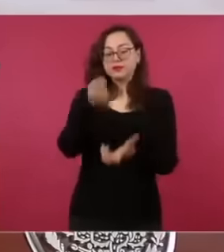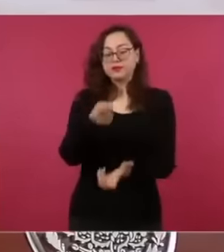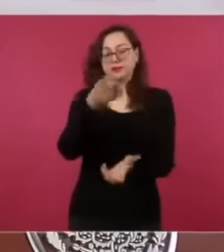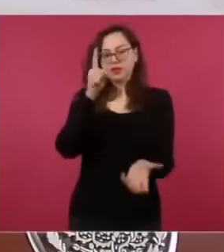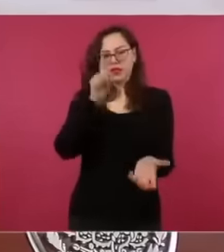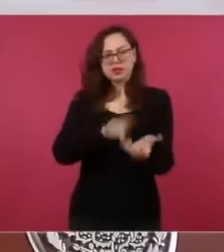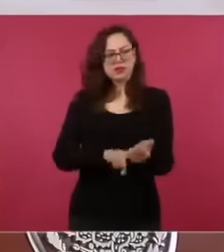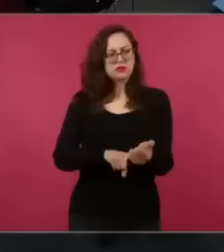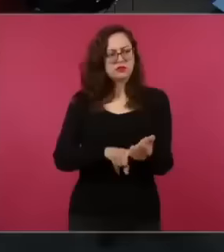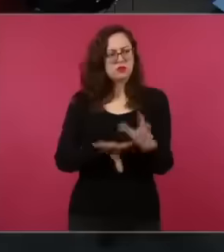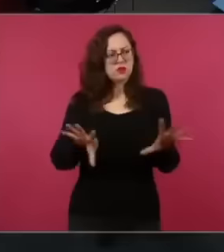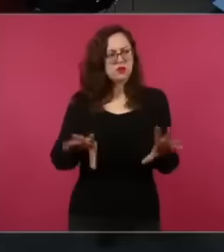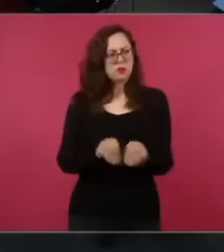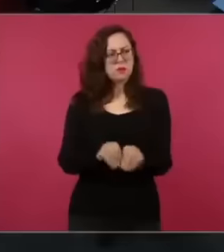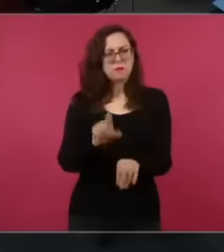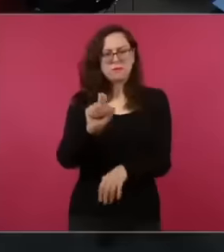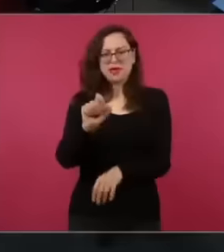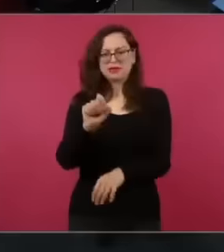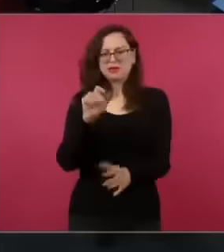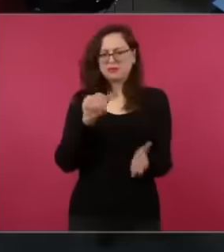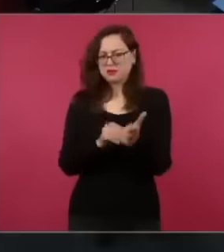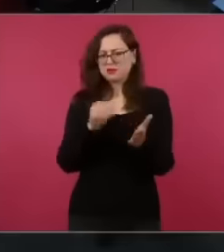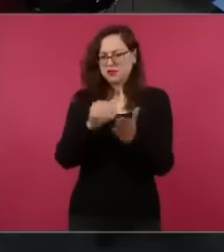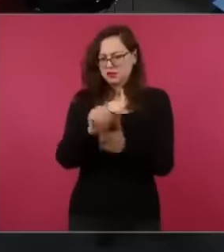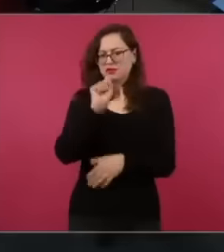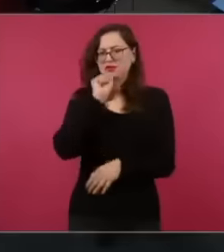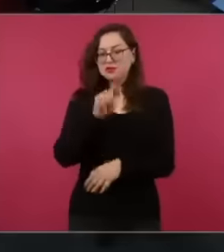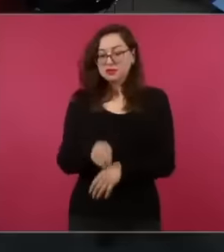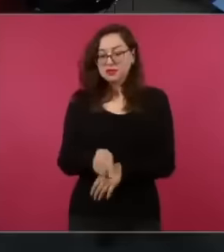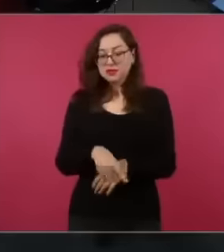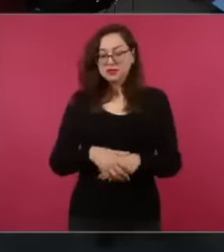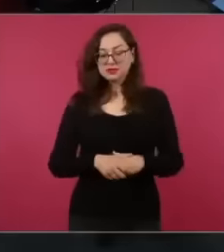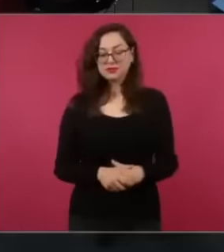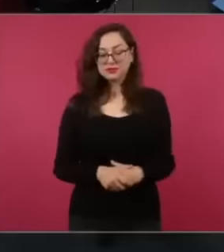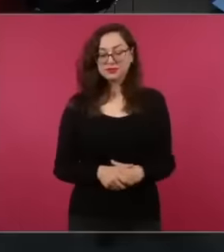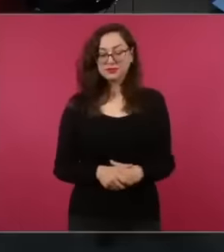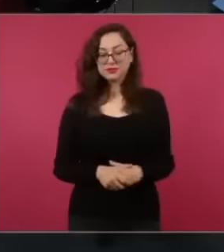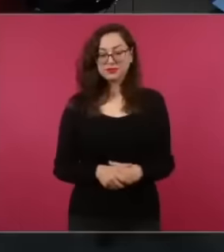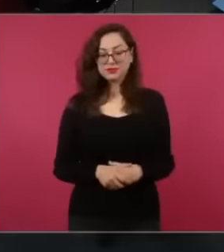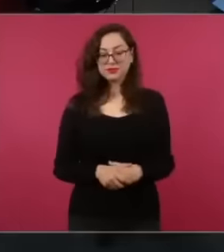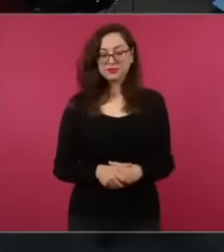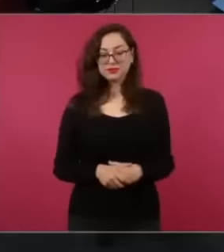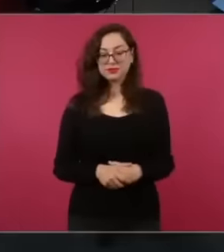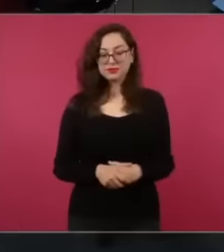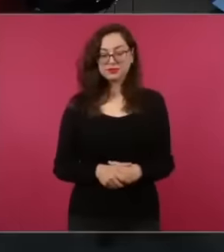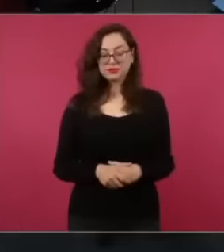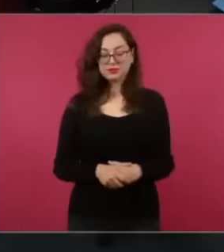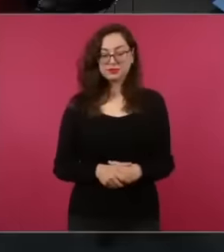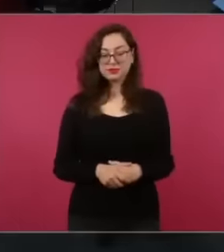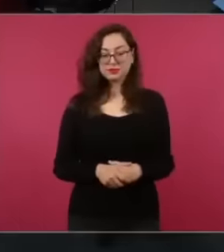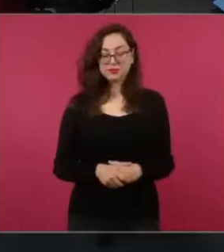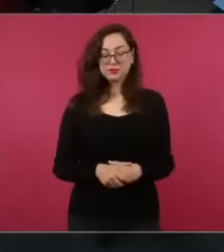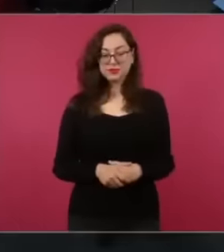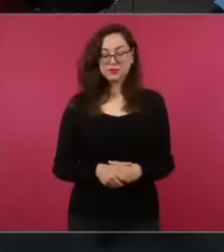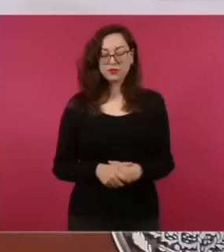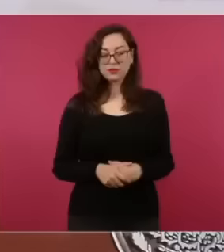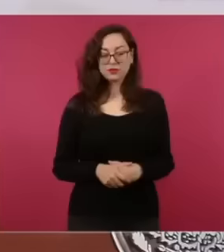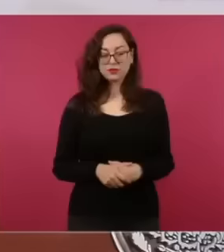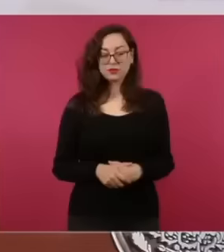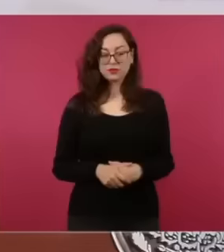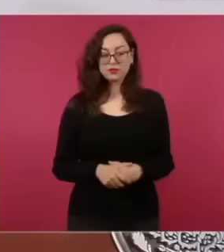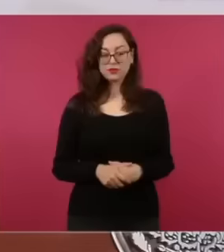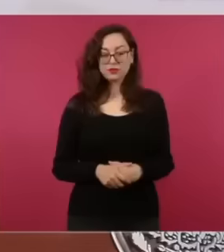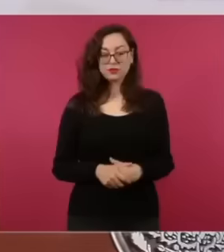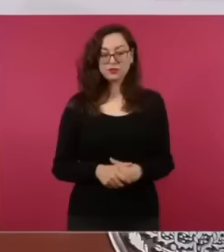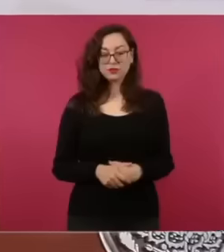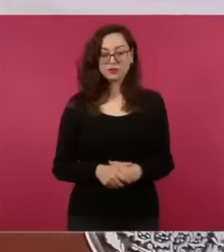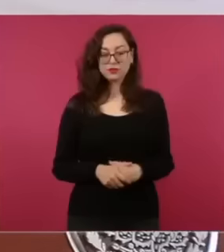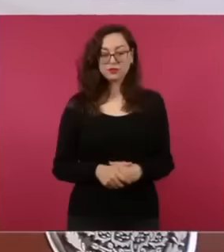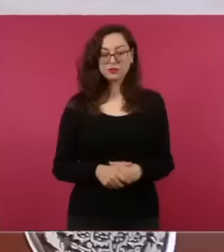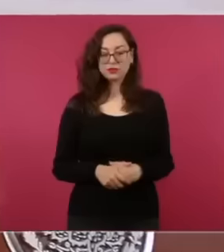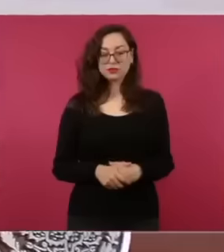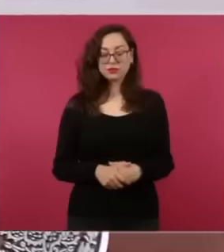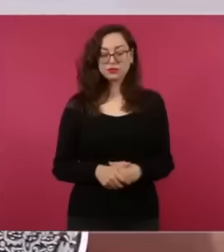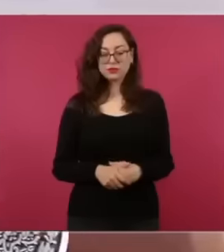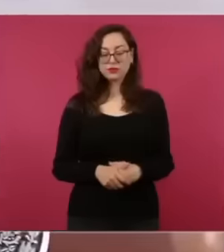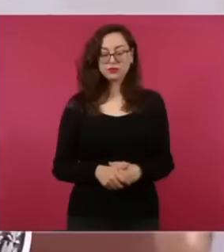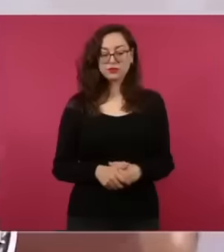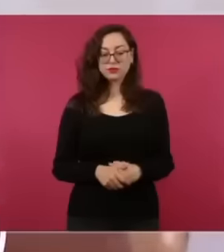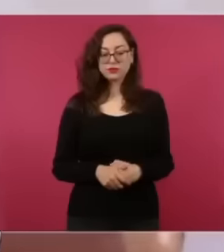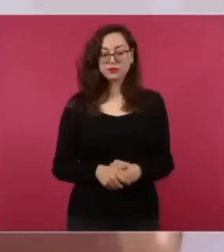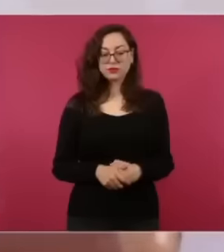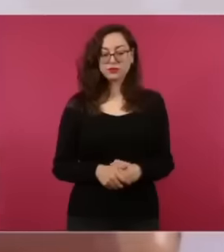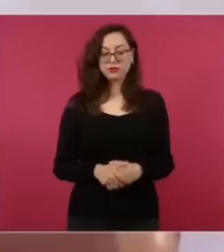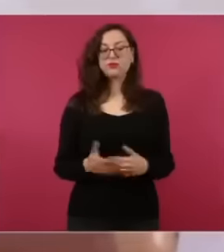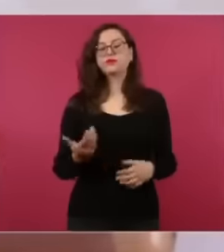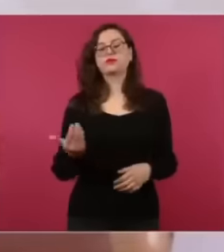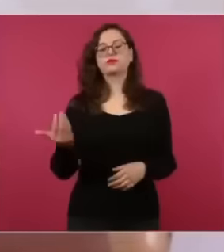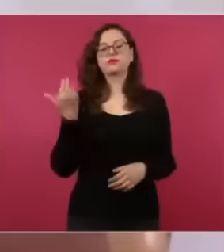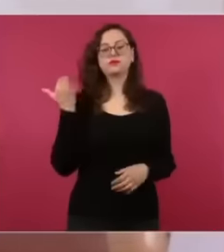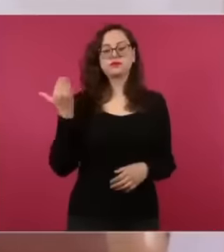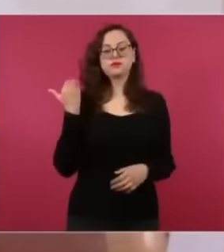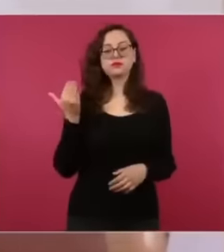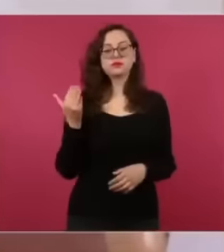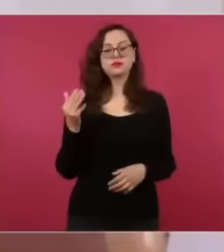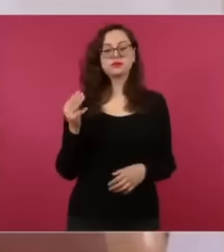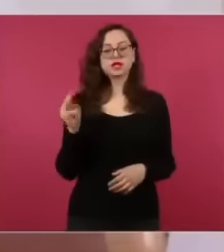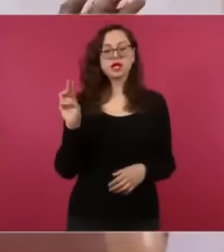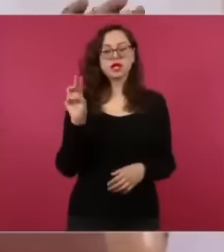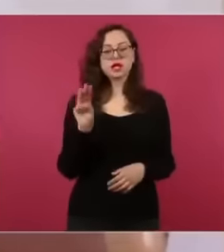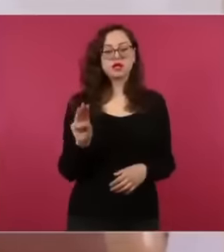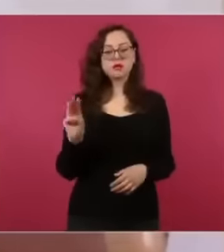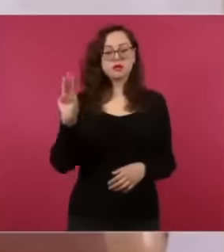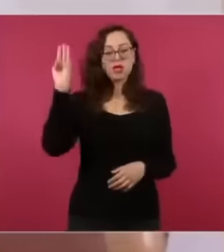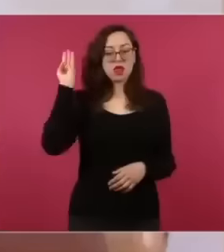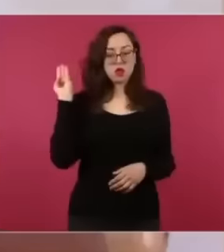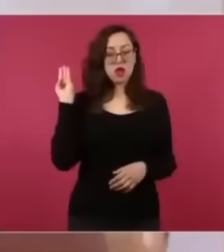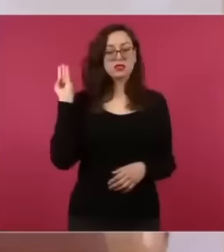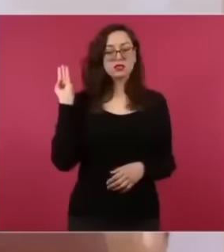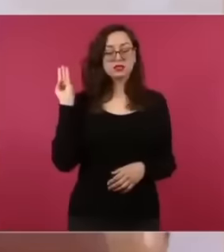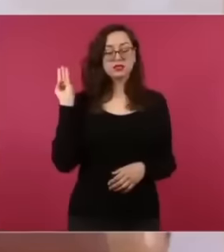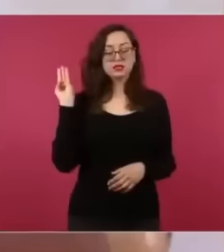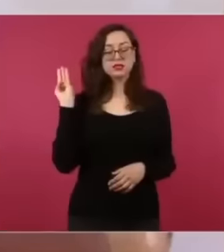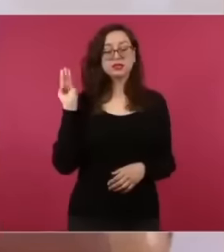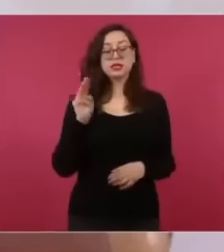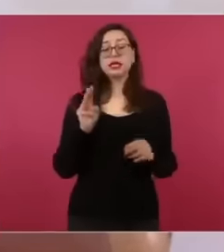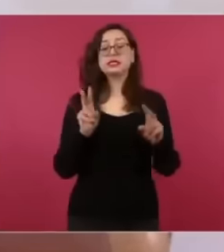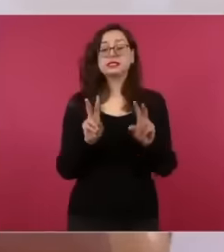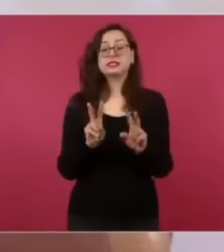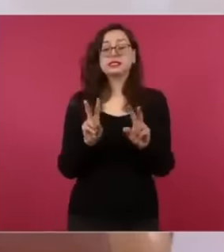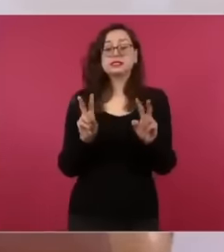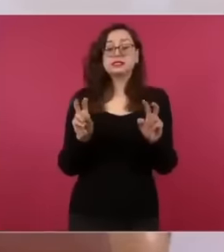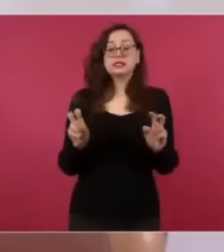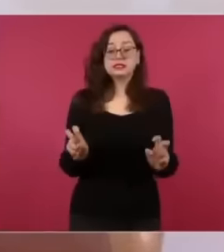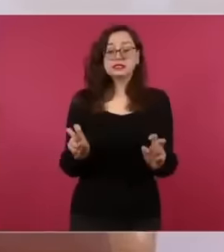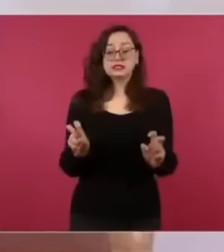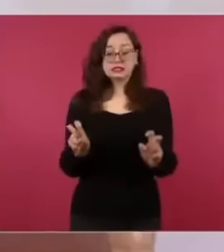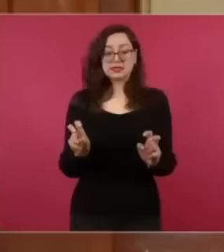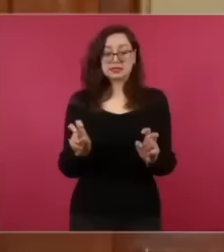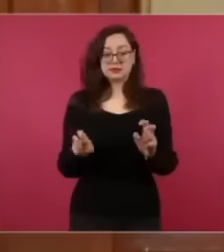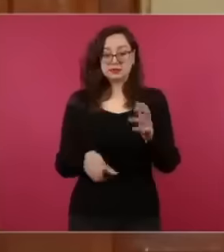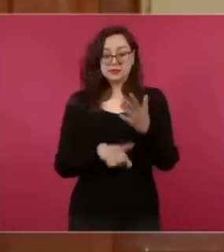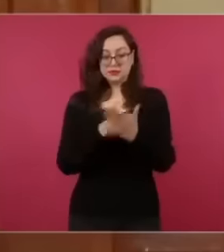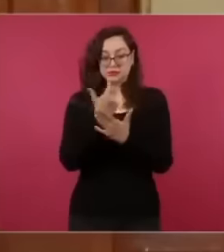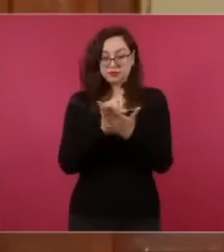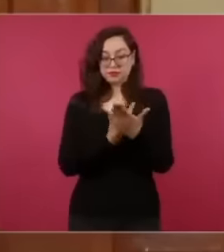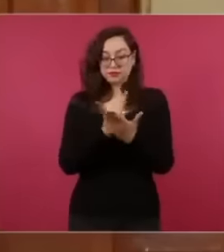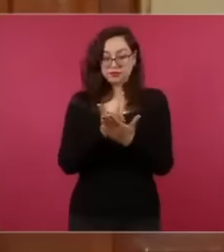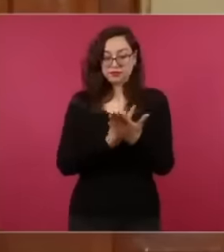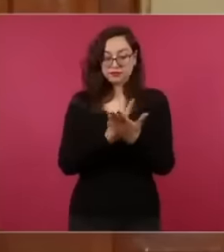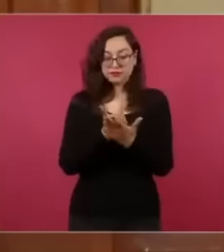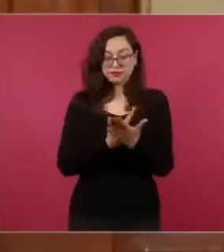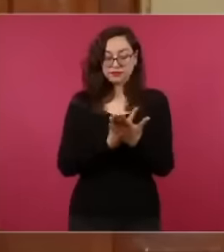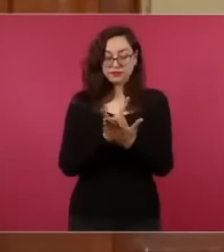No yes Who came here Ah Well on Wednesday they talked about how much they have Because as there is